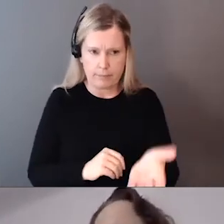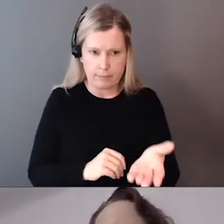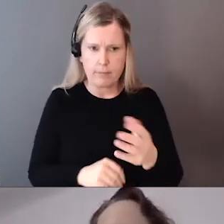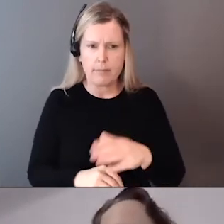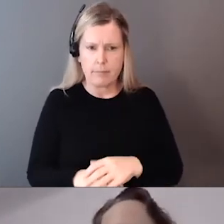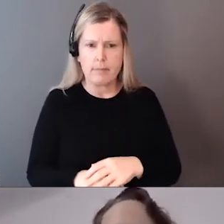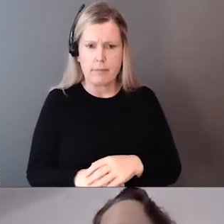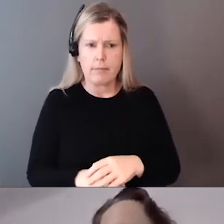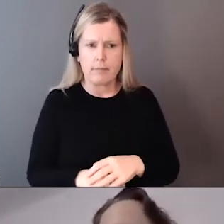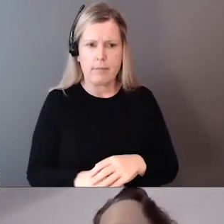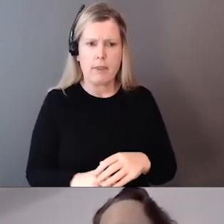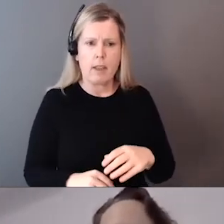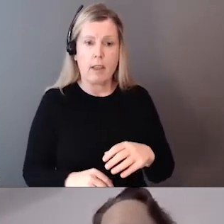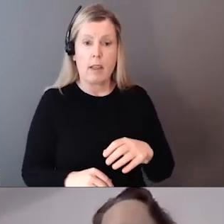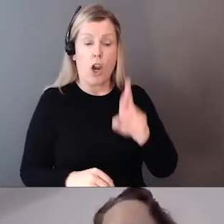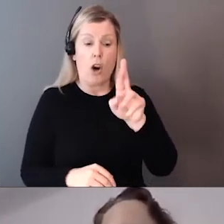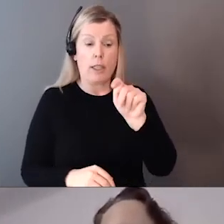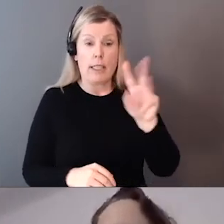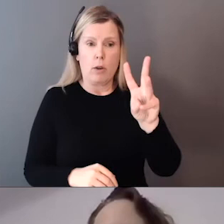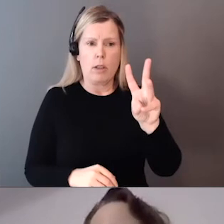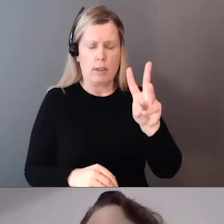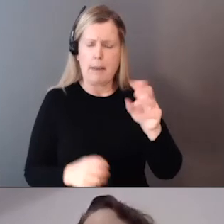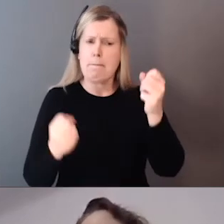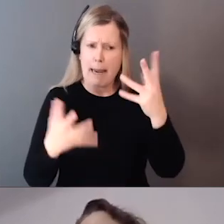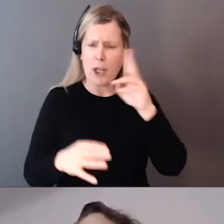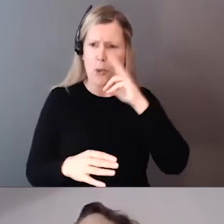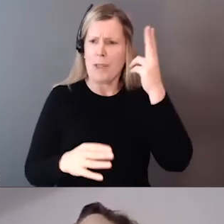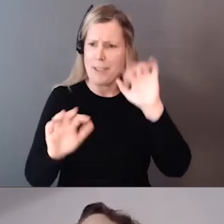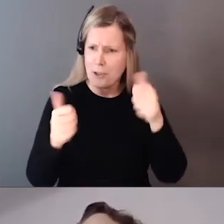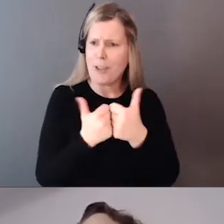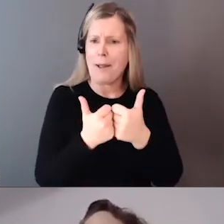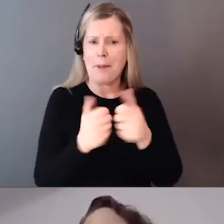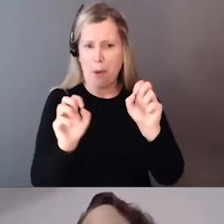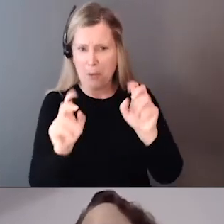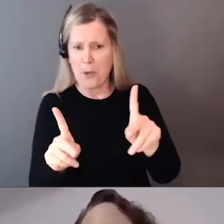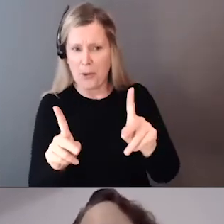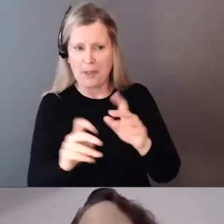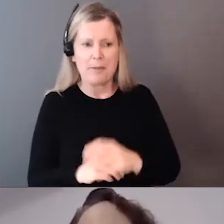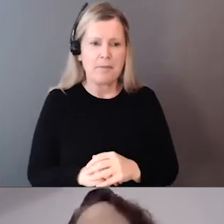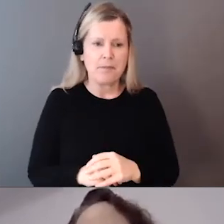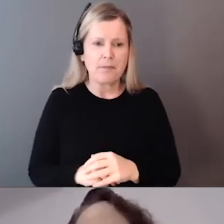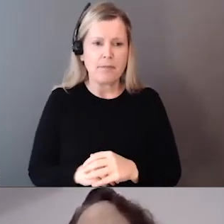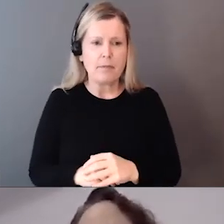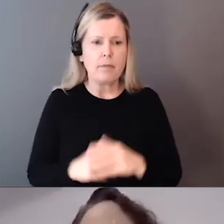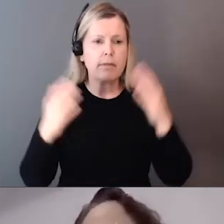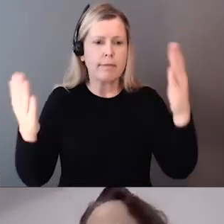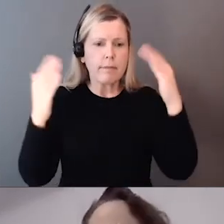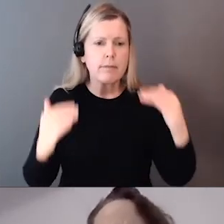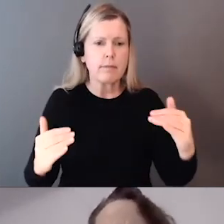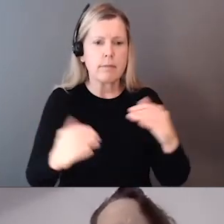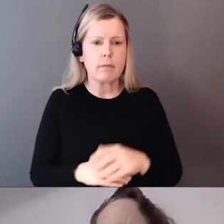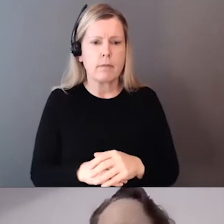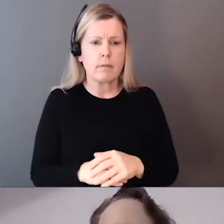and opportunities with return to work and mental health. The concept of objective medical evidence